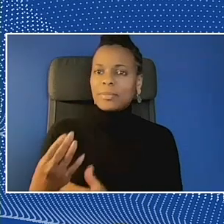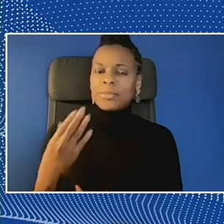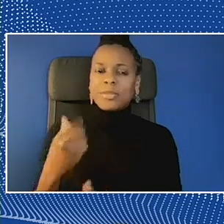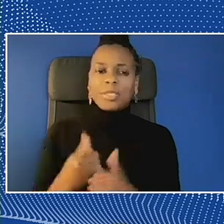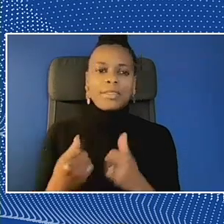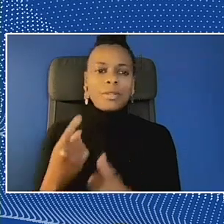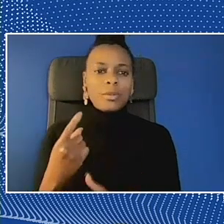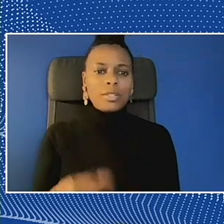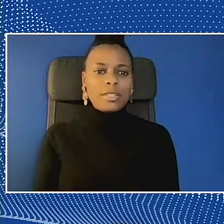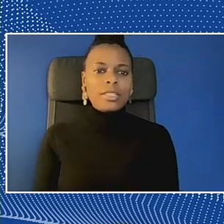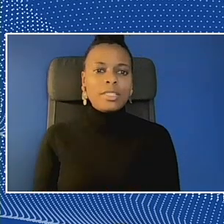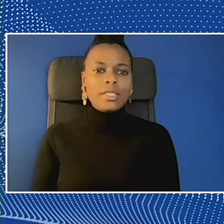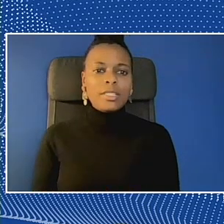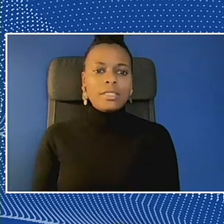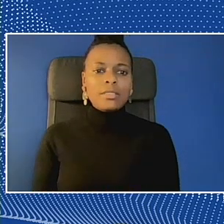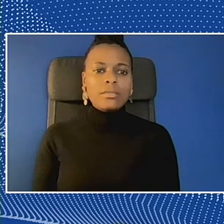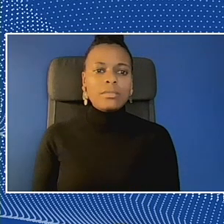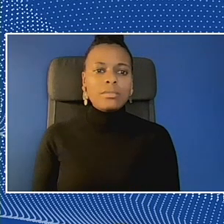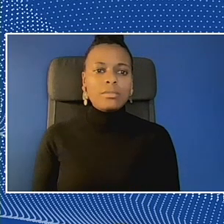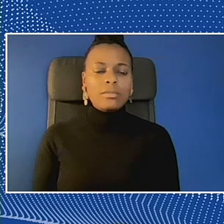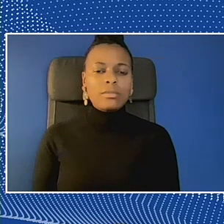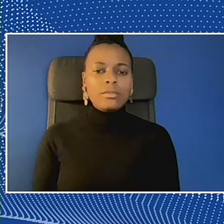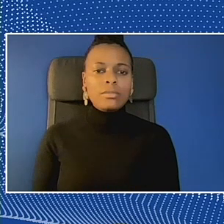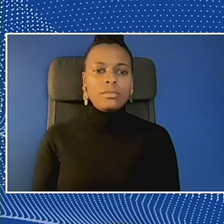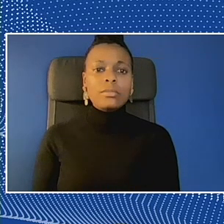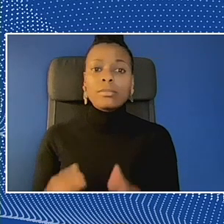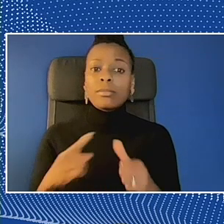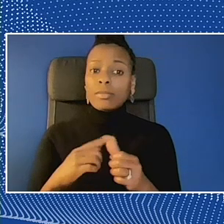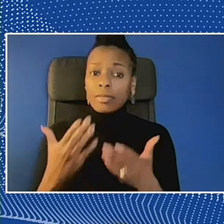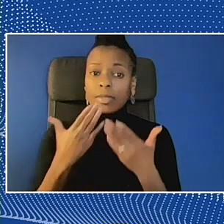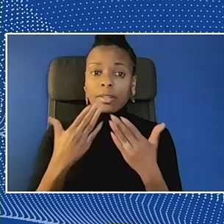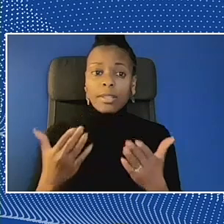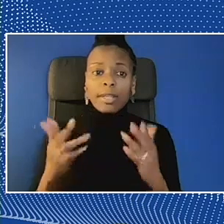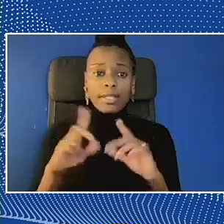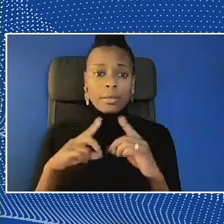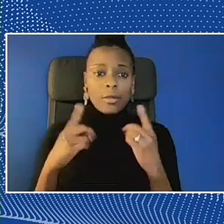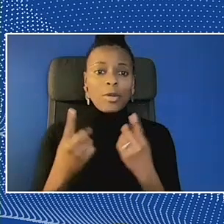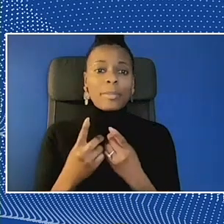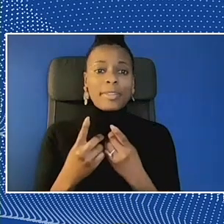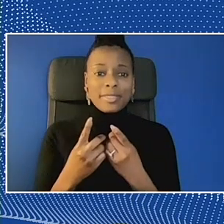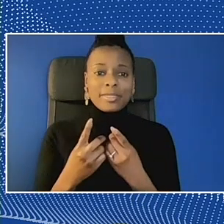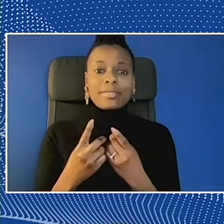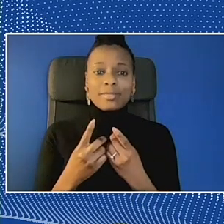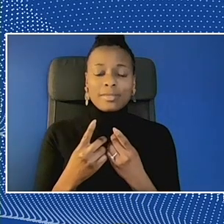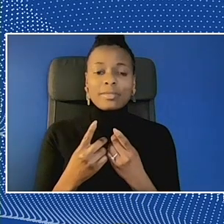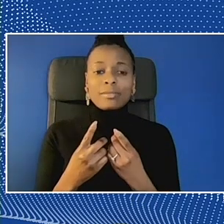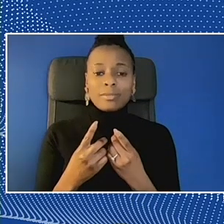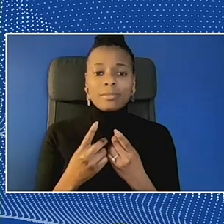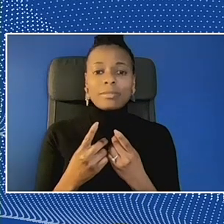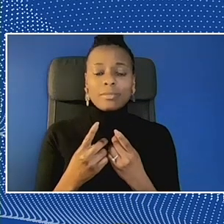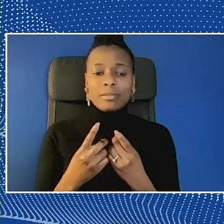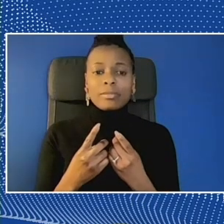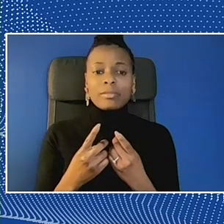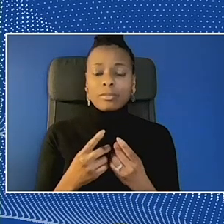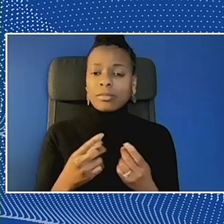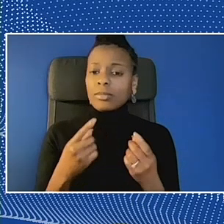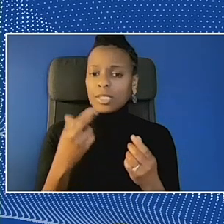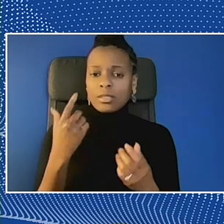First I just want to start by thanking the Department and also, you know, recognizing the commitment of the Biden-Harris